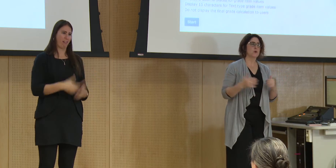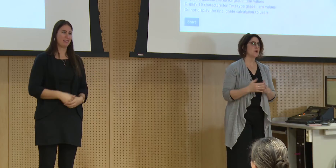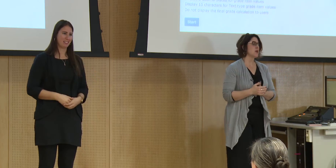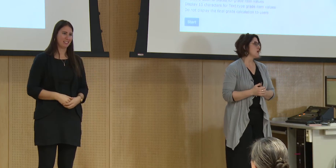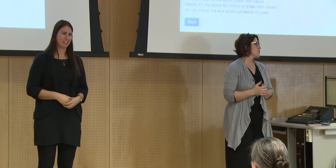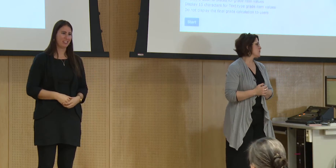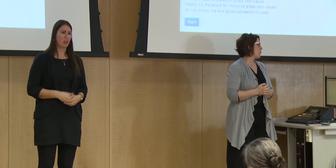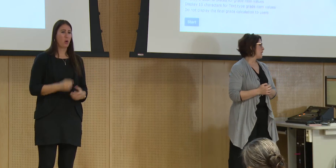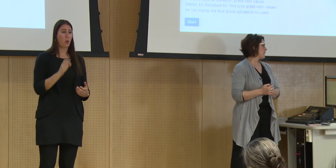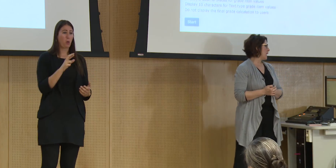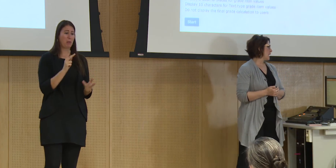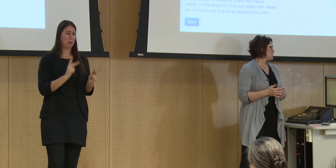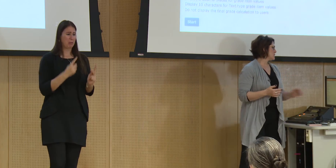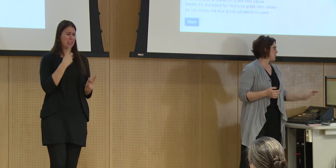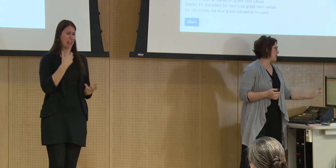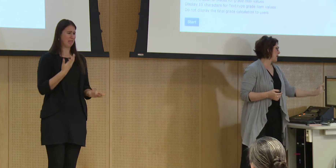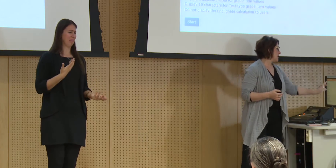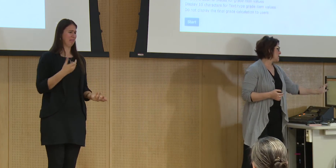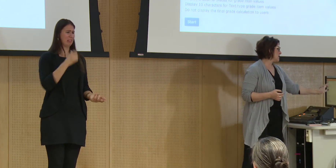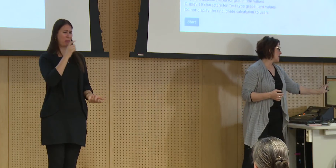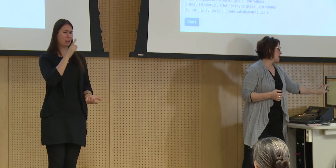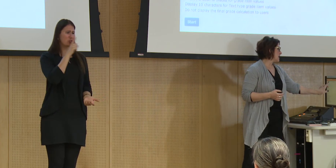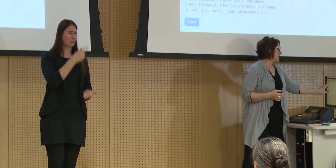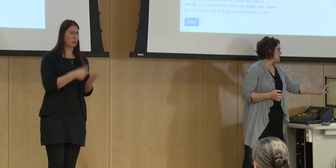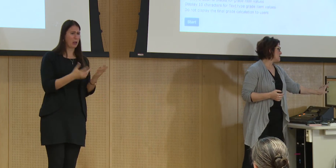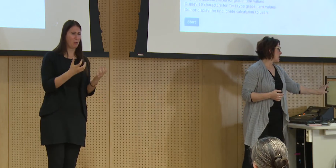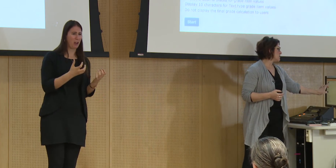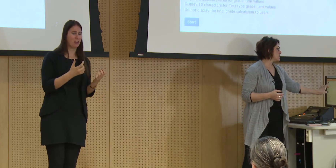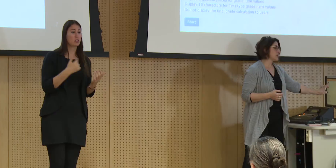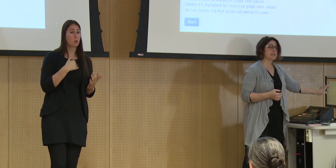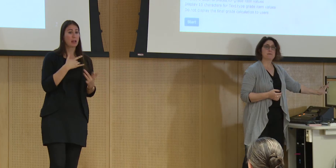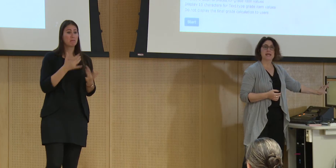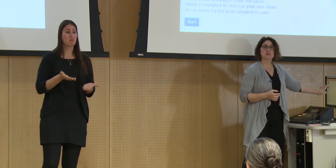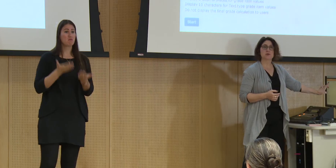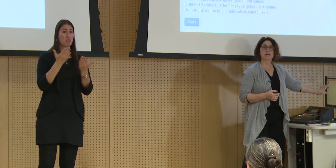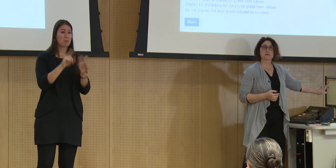So what I usually recommend is, start at "manage grades."